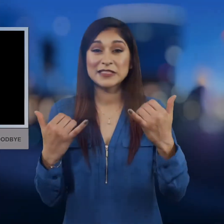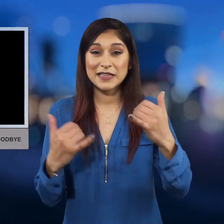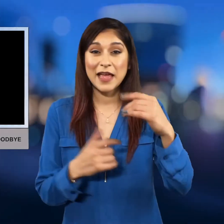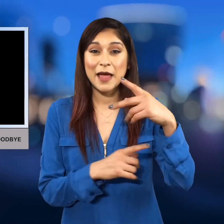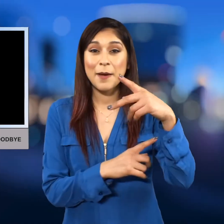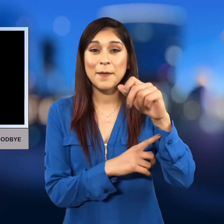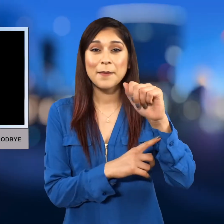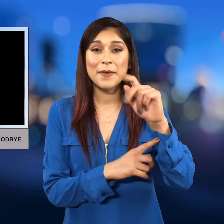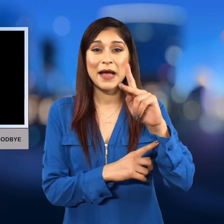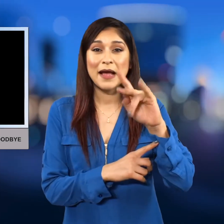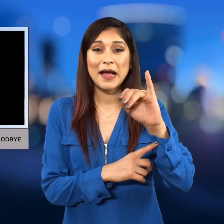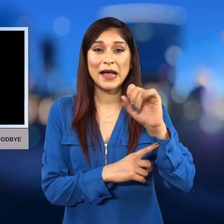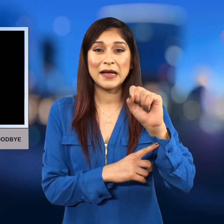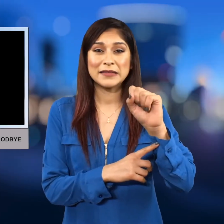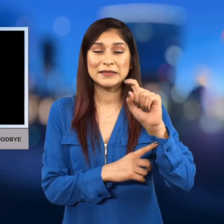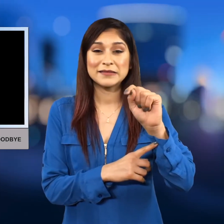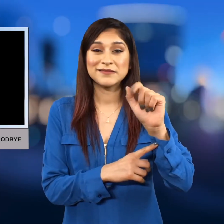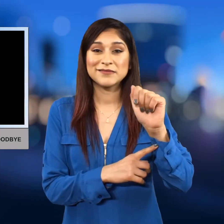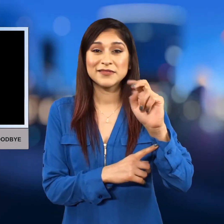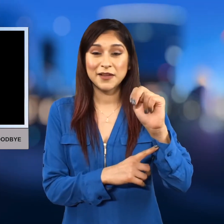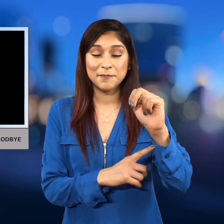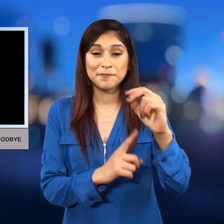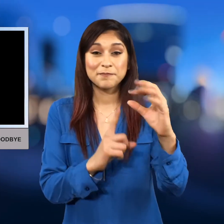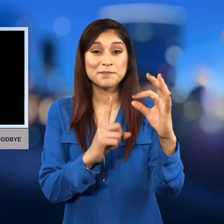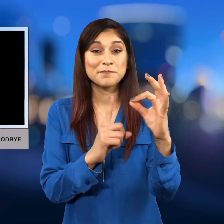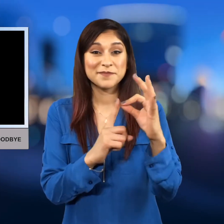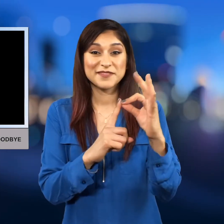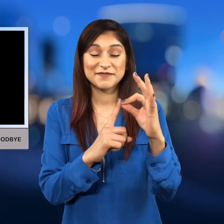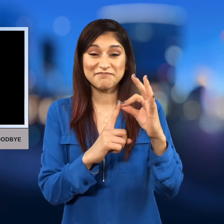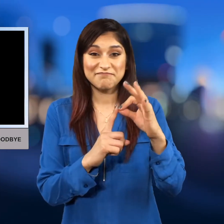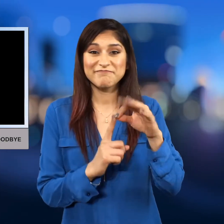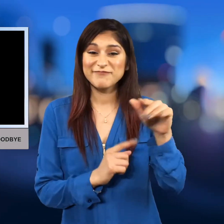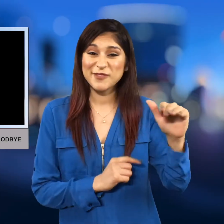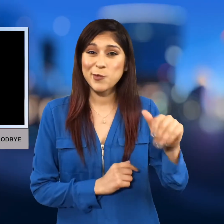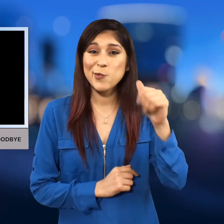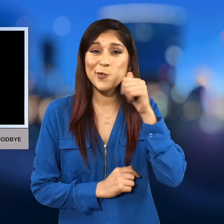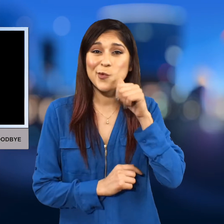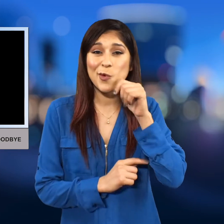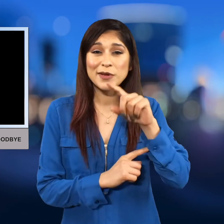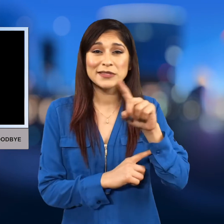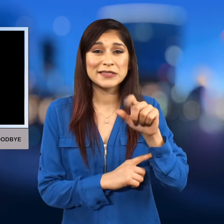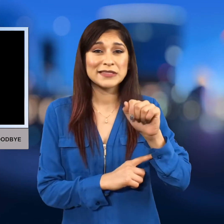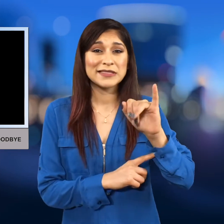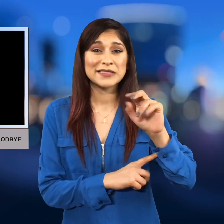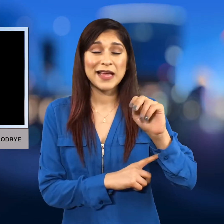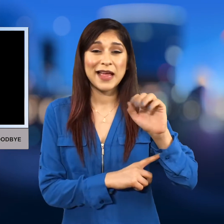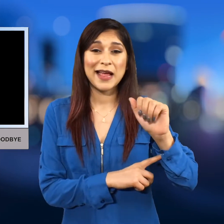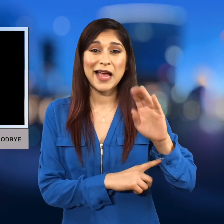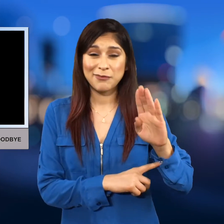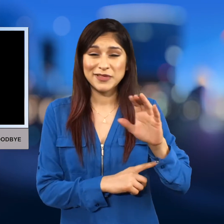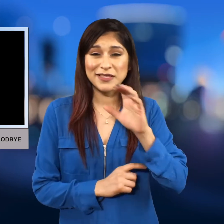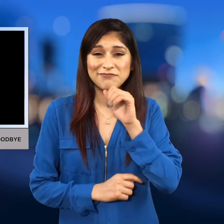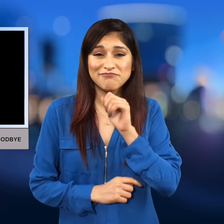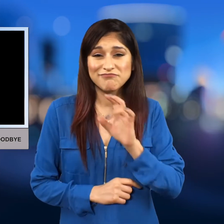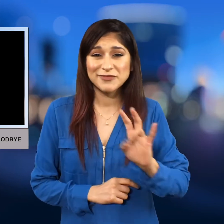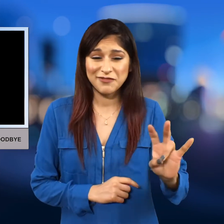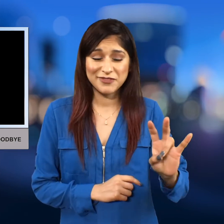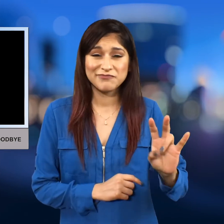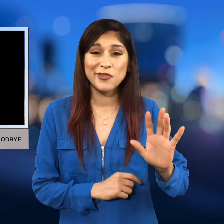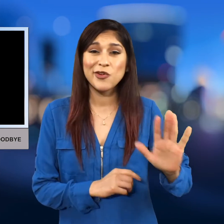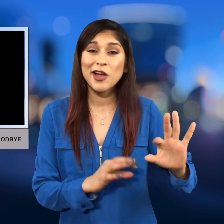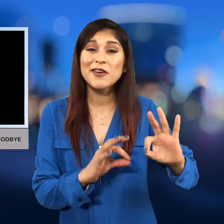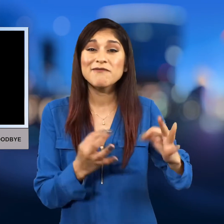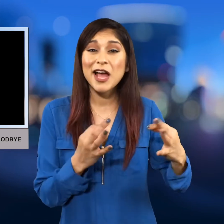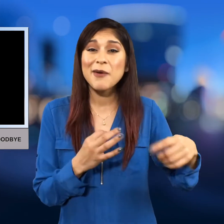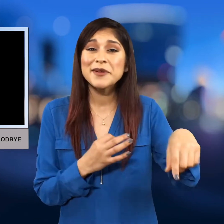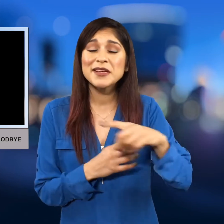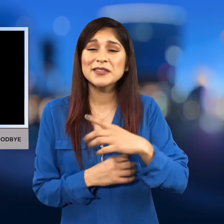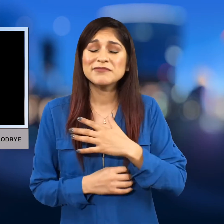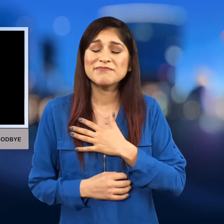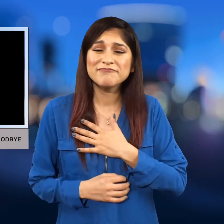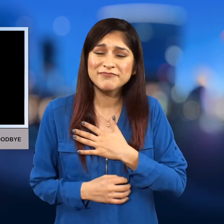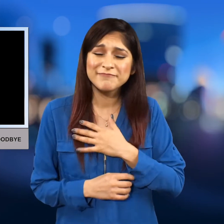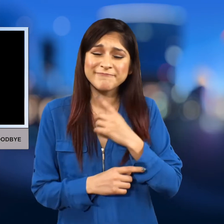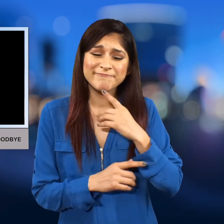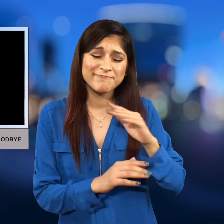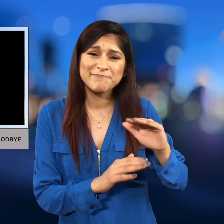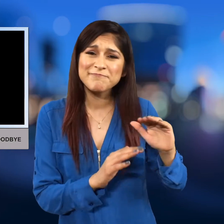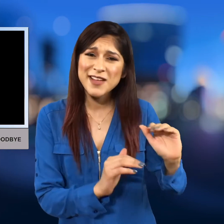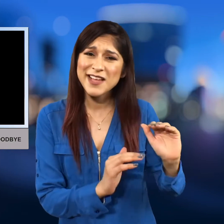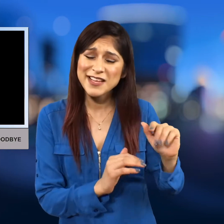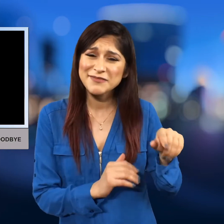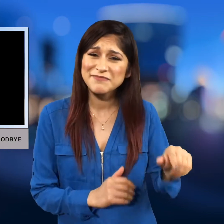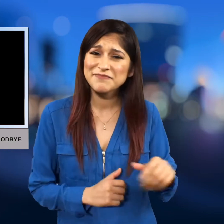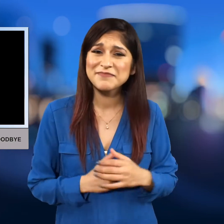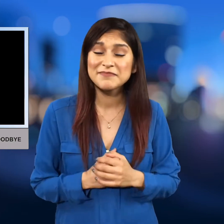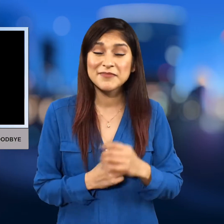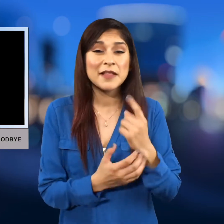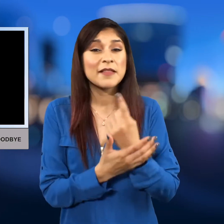Today the family of a seven-year-old Pakistani girl named Zainab said their goodbyes.